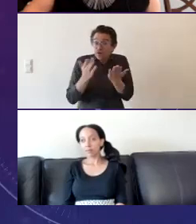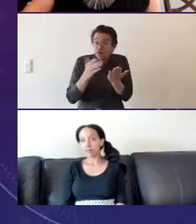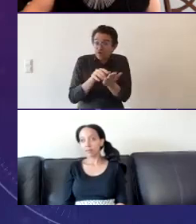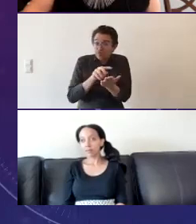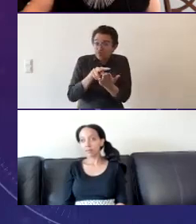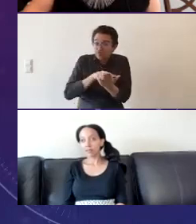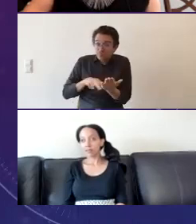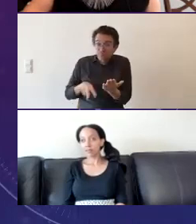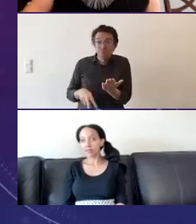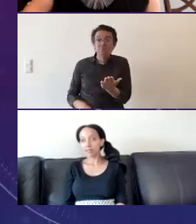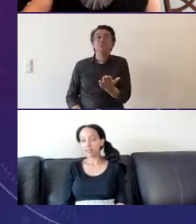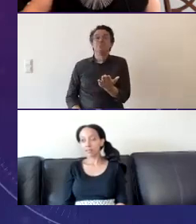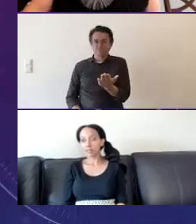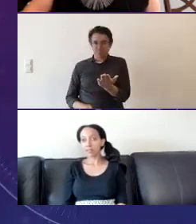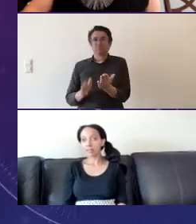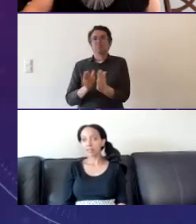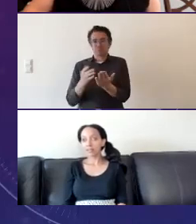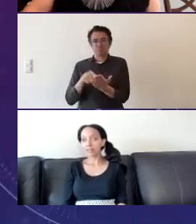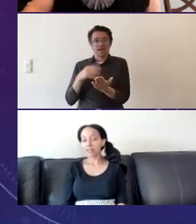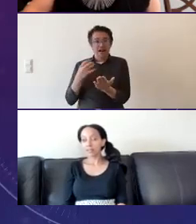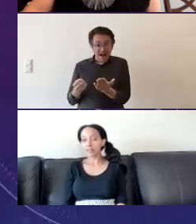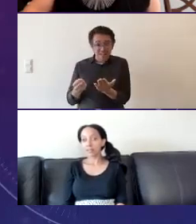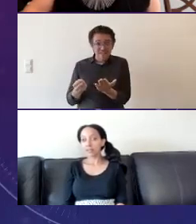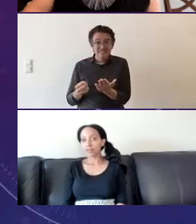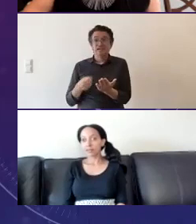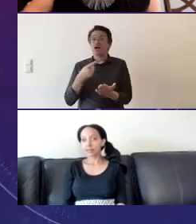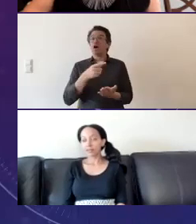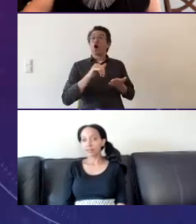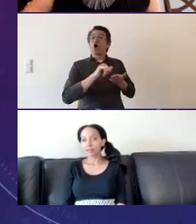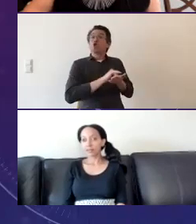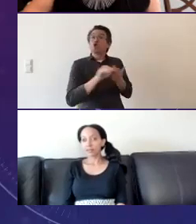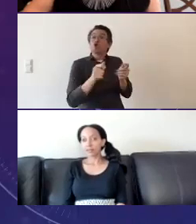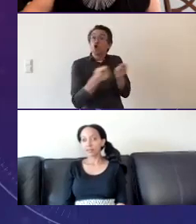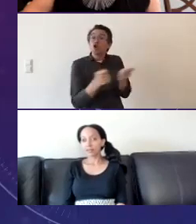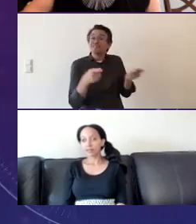haven't and I first met ten years ago when we were both at the Harvard project